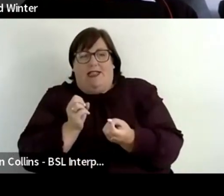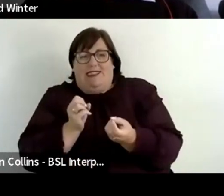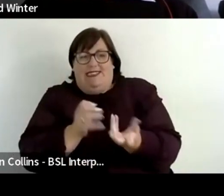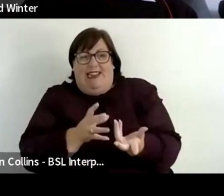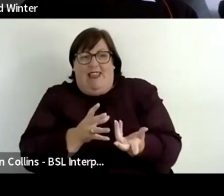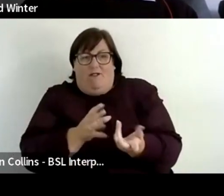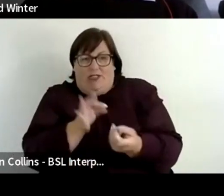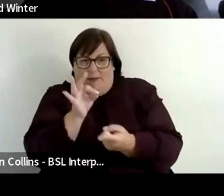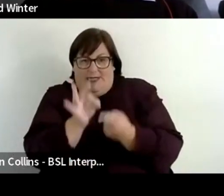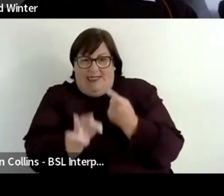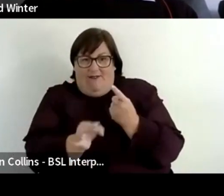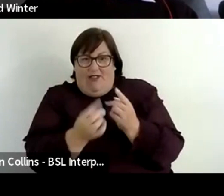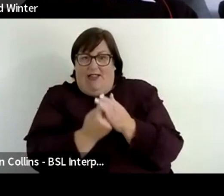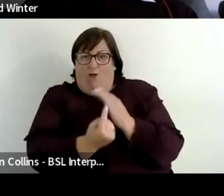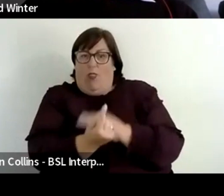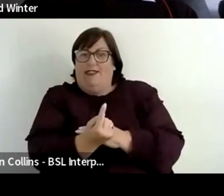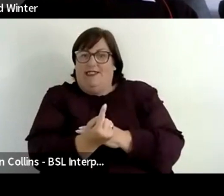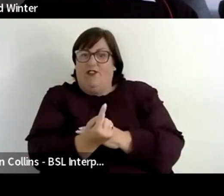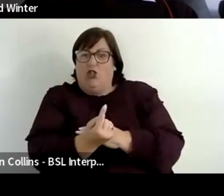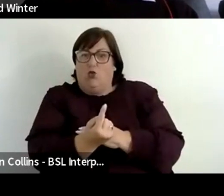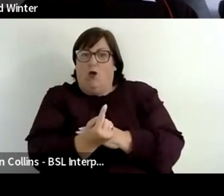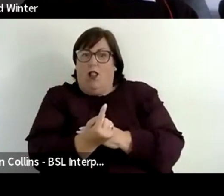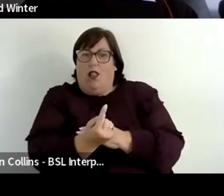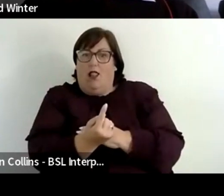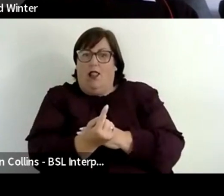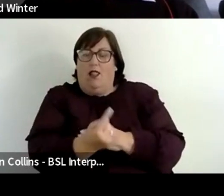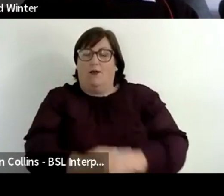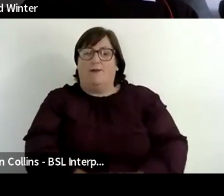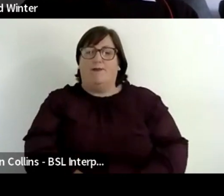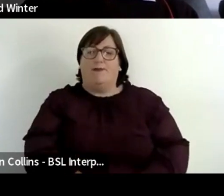Thank you for that.